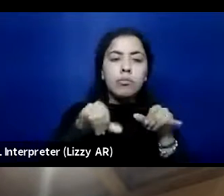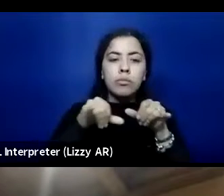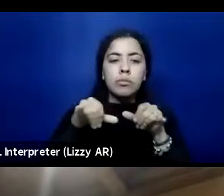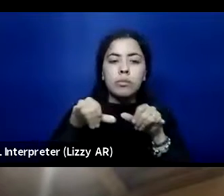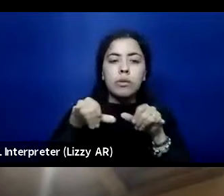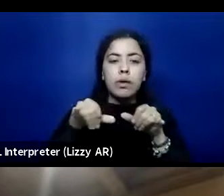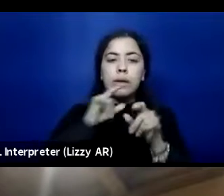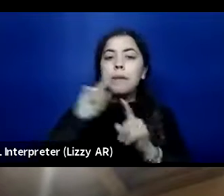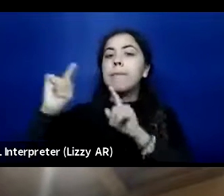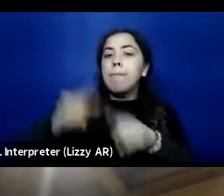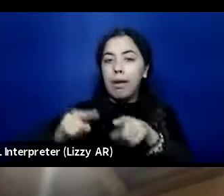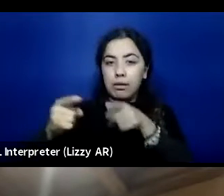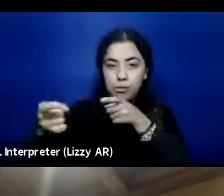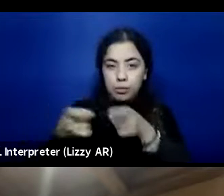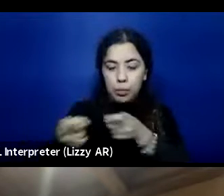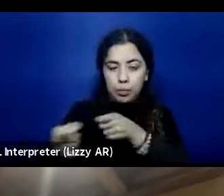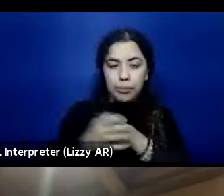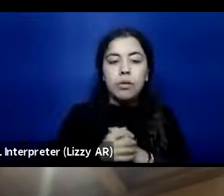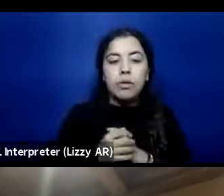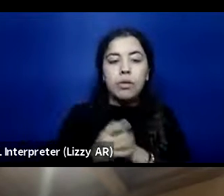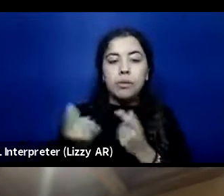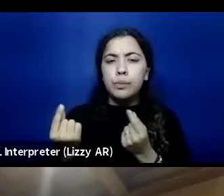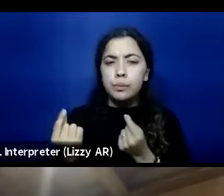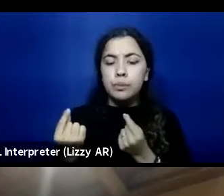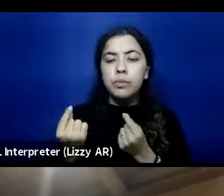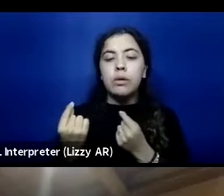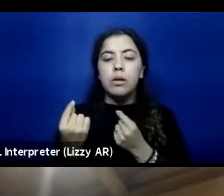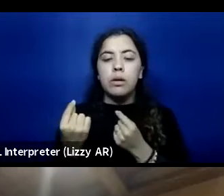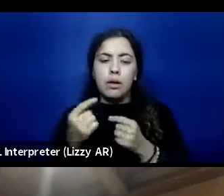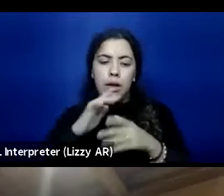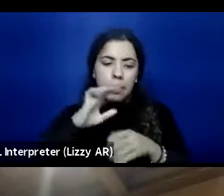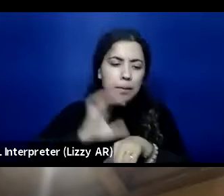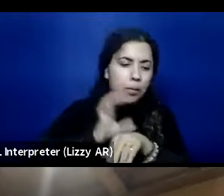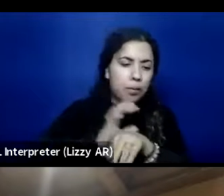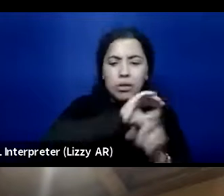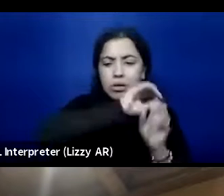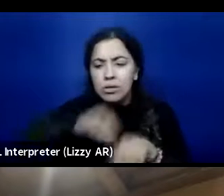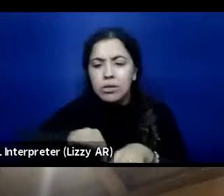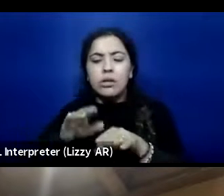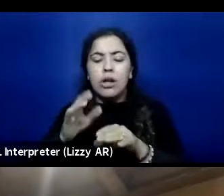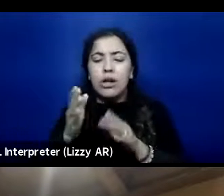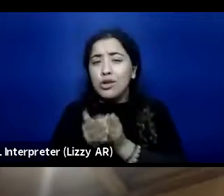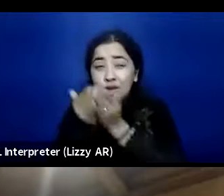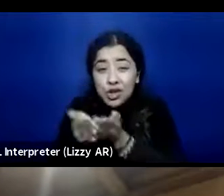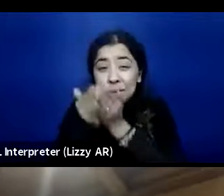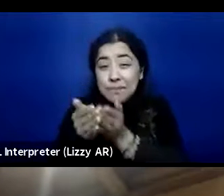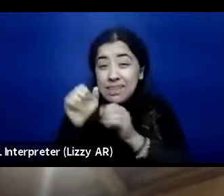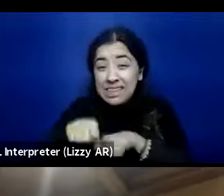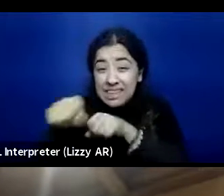we had to put computers in ships at sea, computers in mobile vehicles, computers in aircraft and the original ARPANET